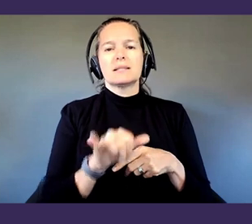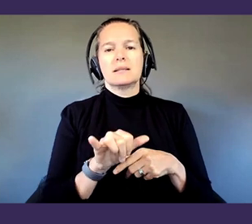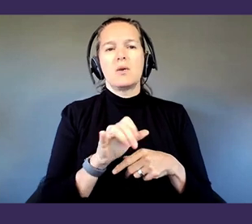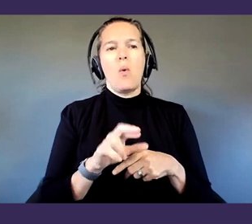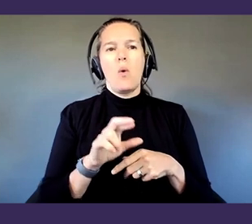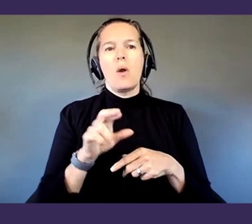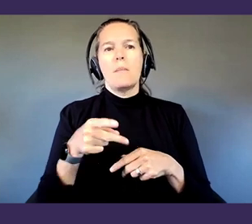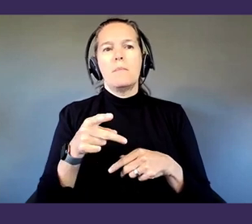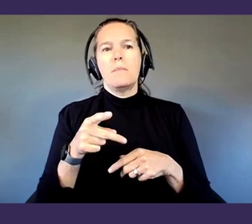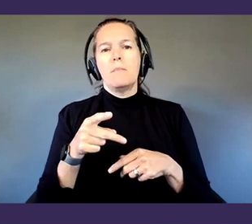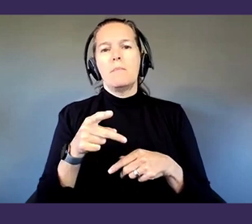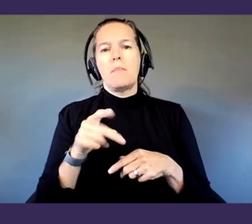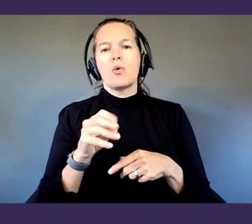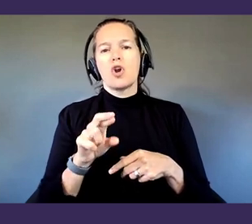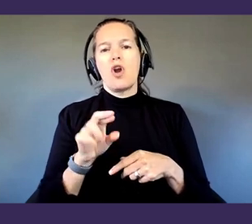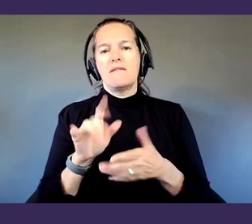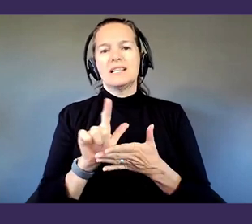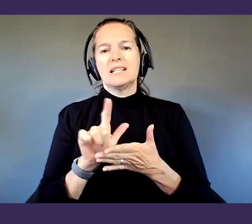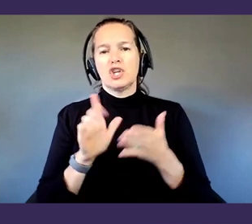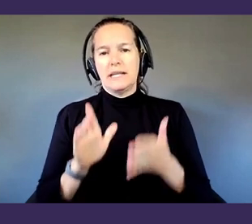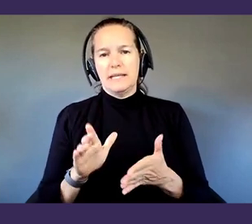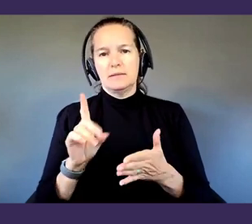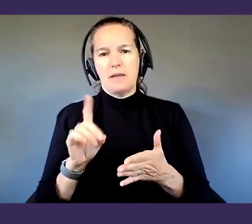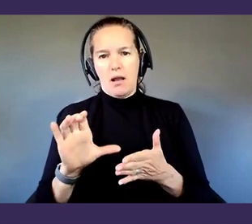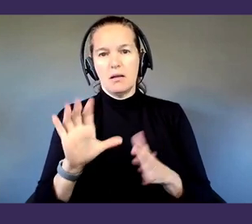And I'm gonna pause here for just a second.